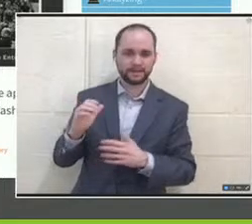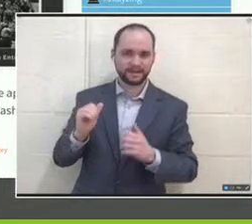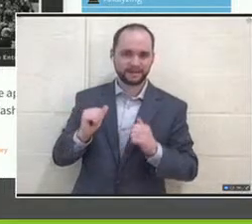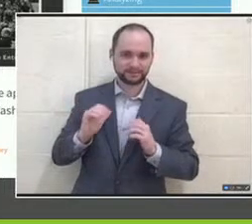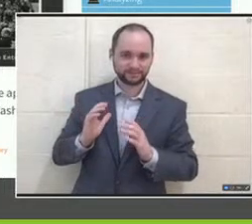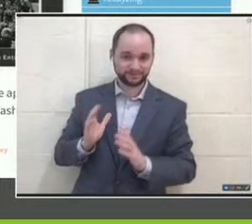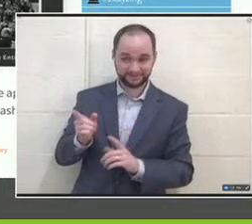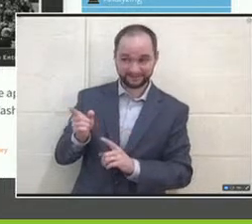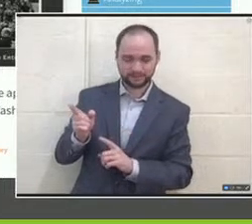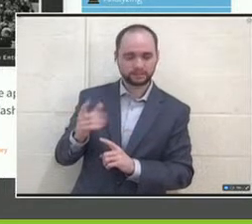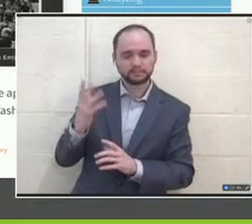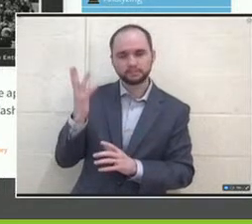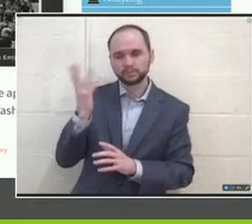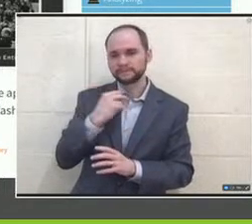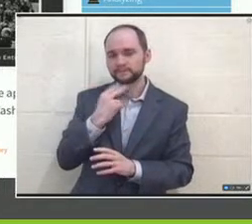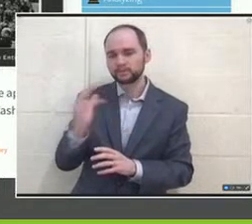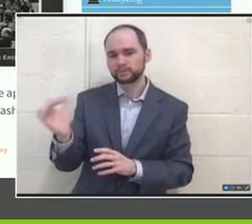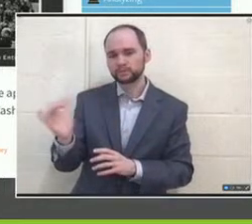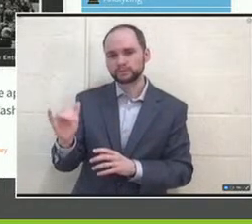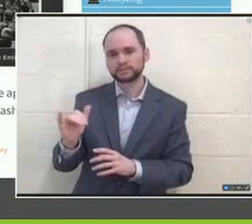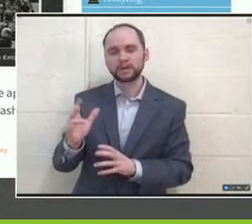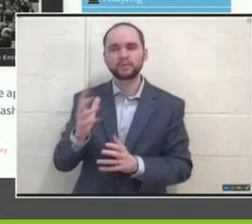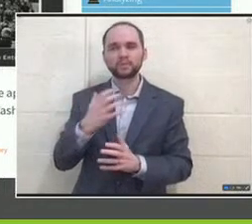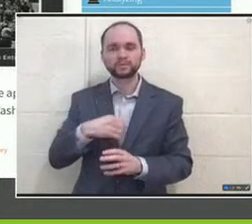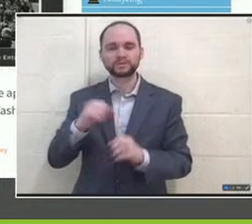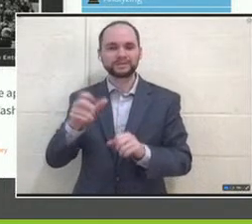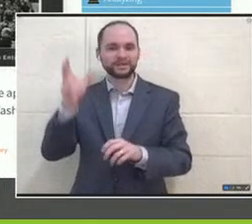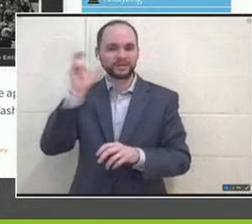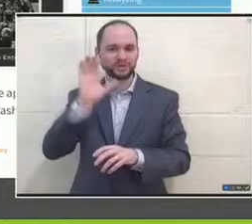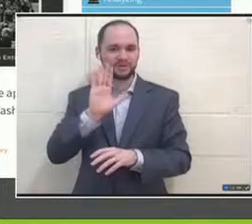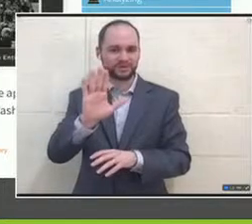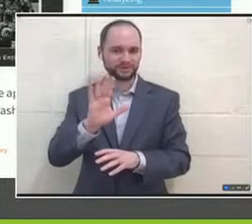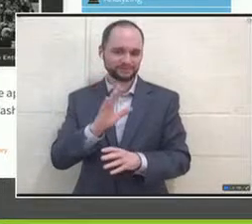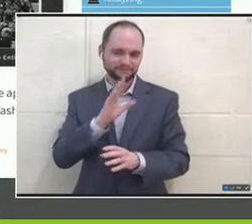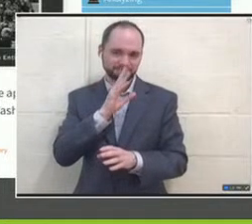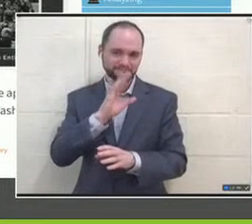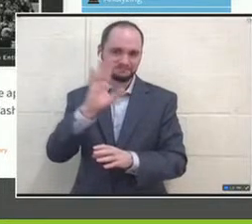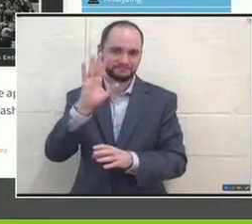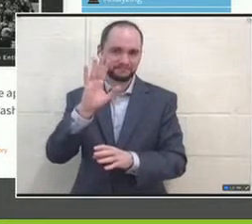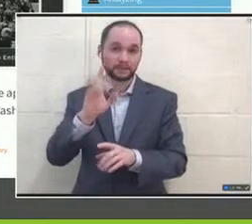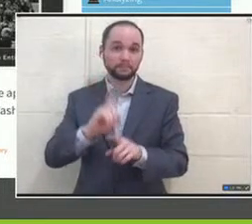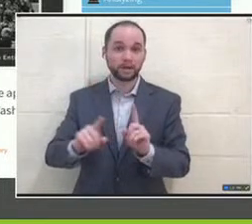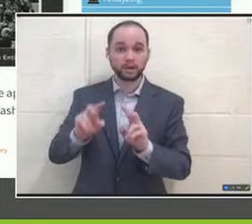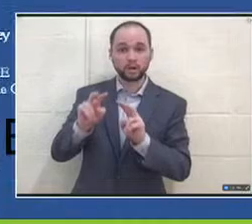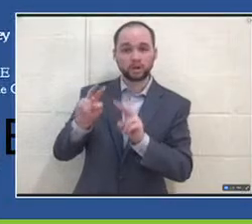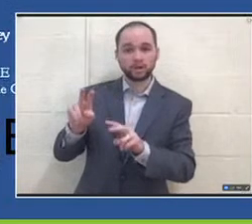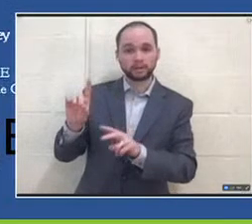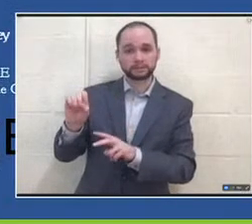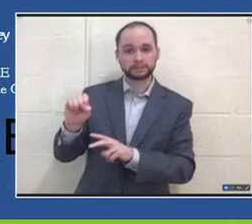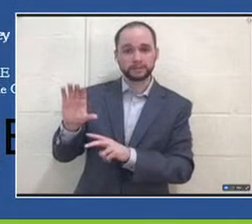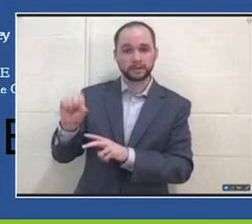and you can hear Marian Anderson singing. >> Thank you so much.